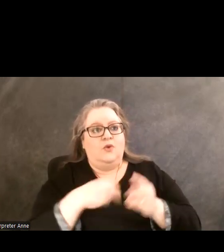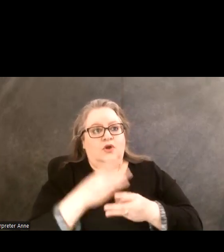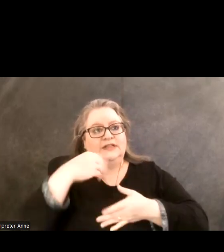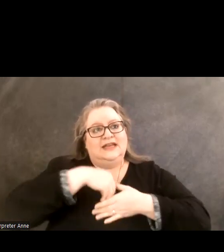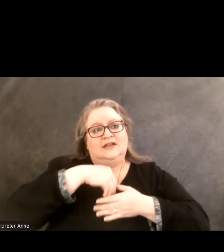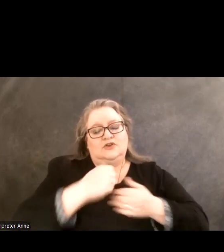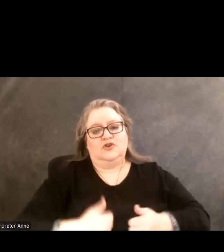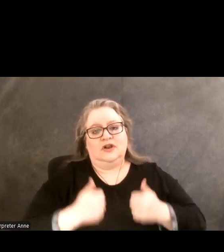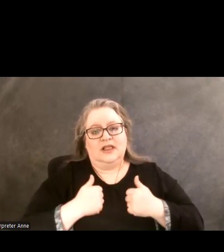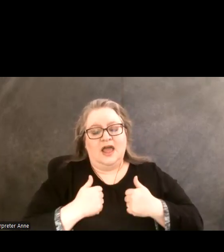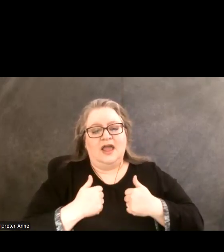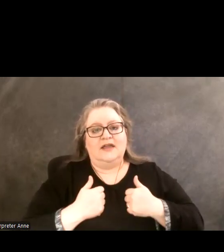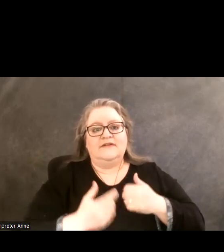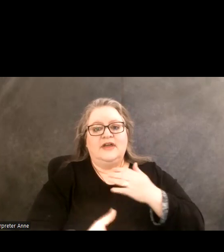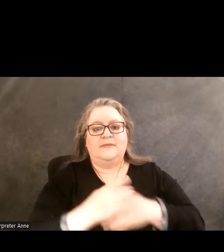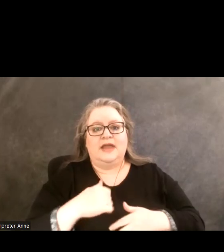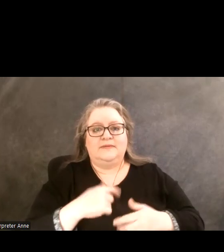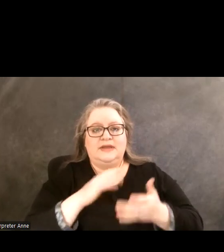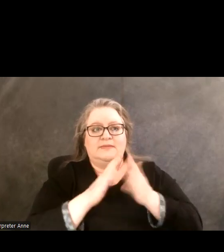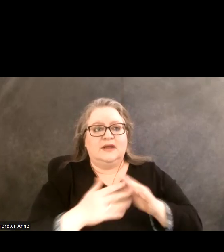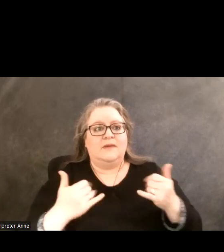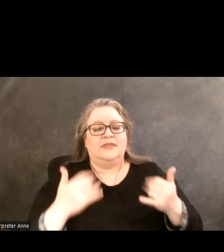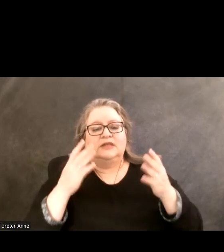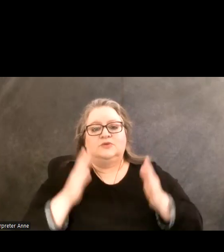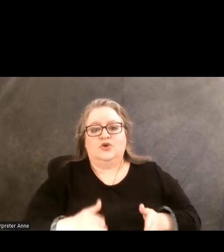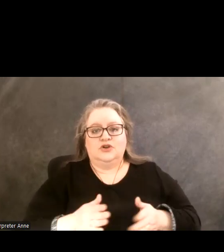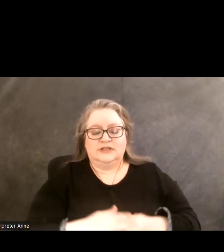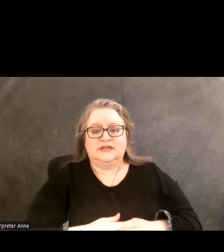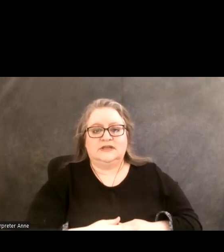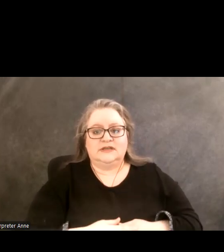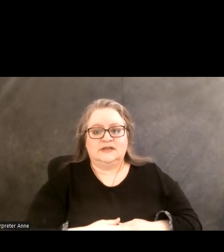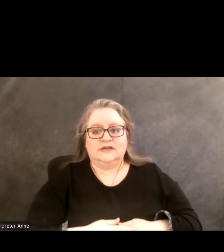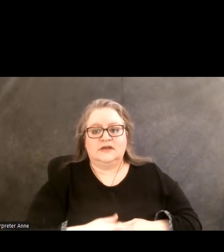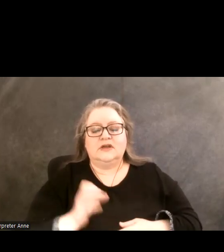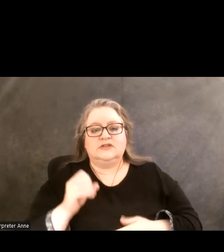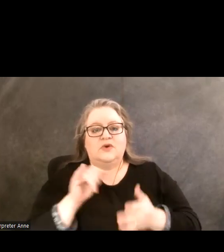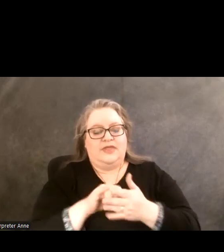made me be this person. So that's what I'm going to talk